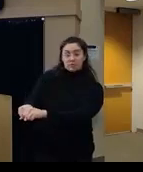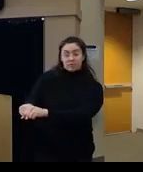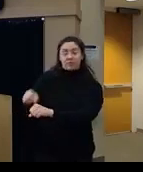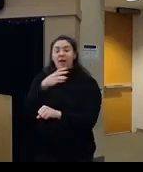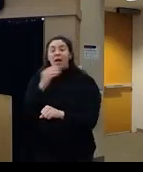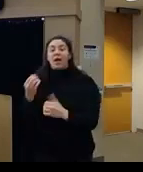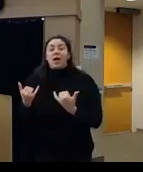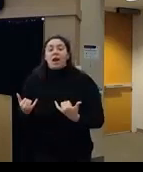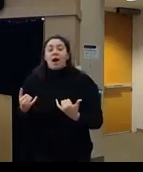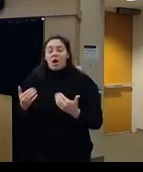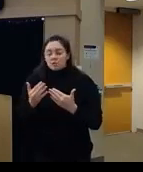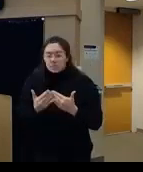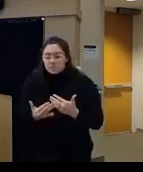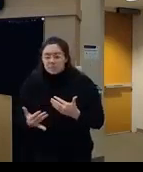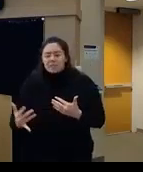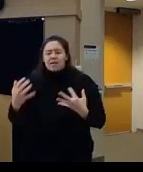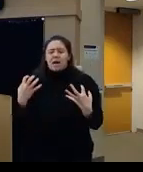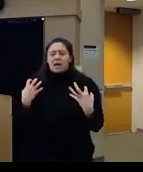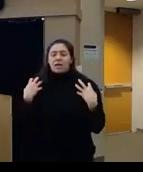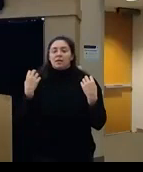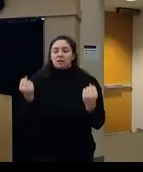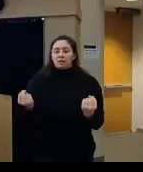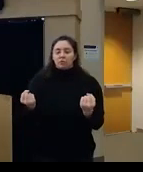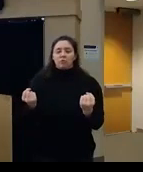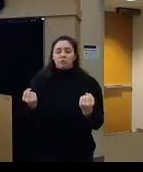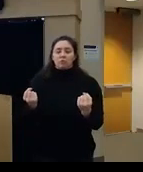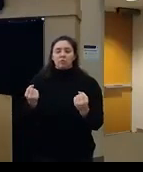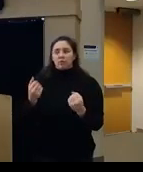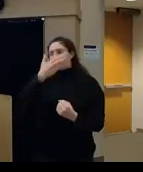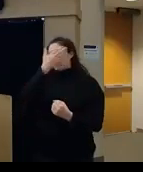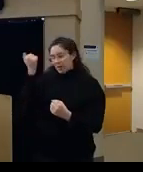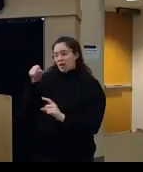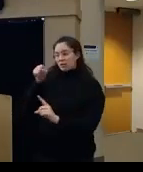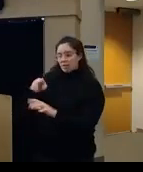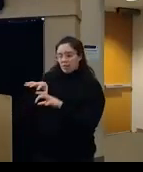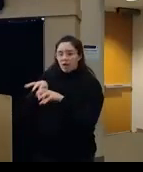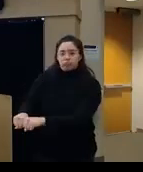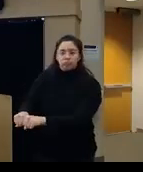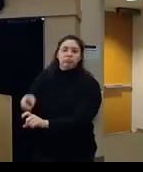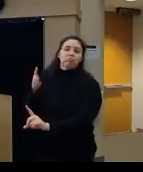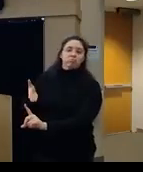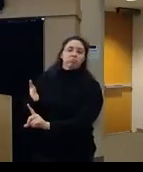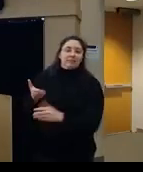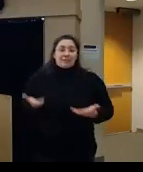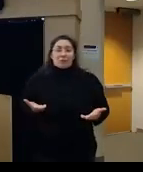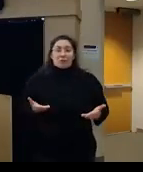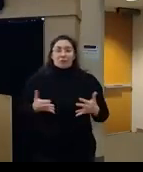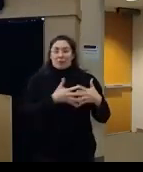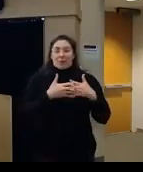we had to do in the event of the terrorism that we experienced here in the United States good